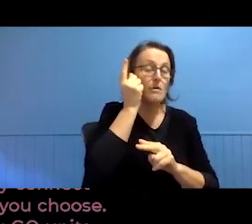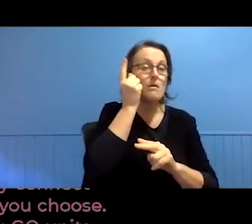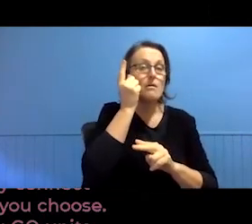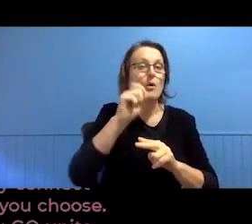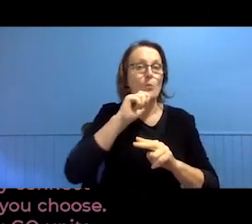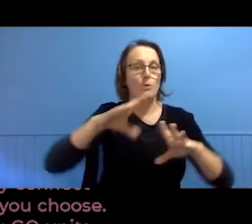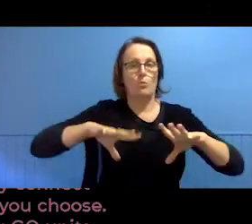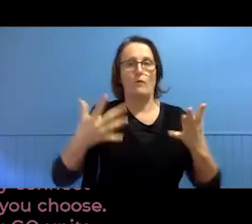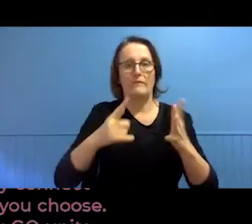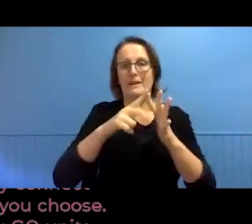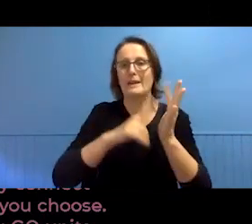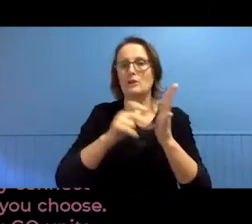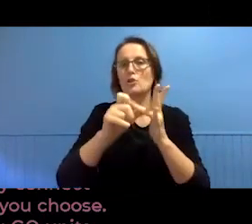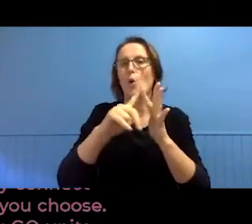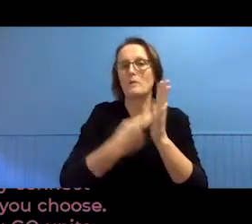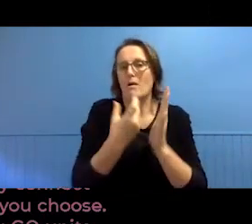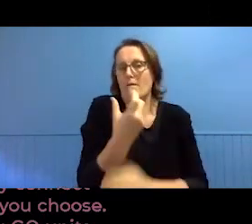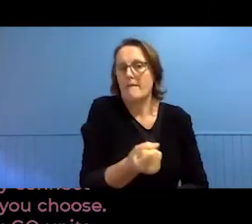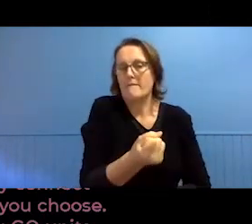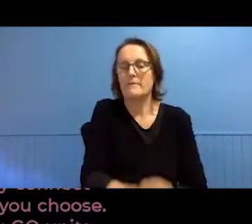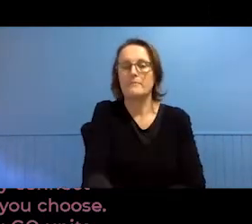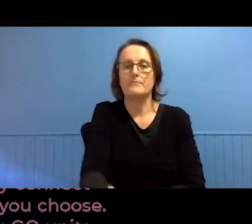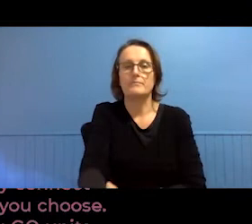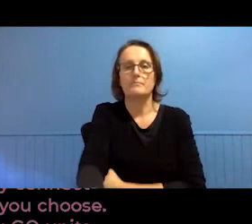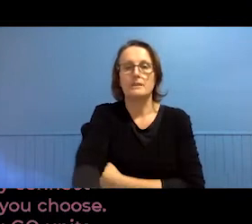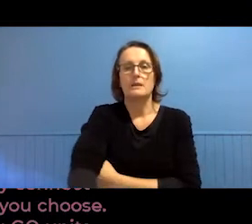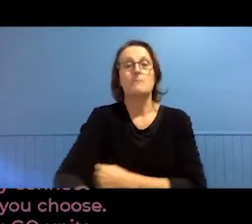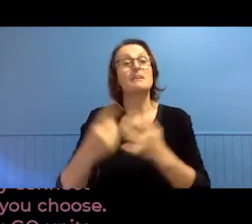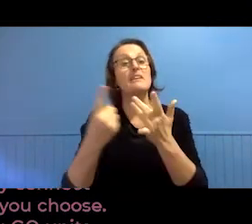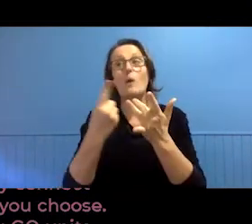already built into it. Once you move into the bigger streaming world, you